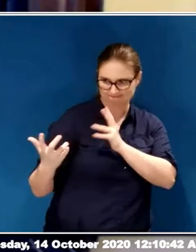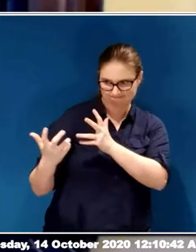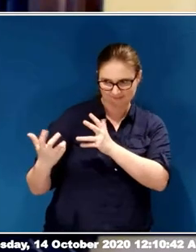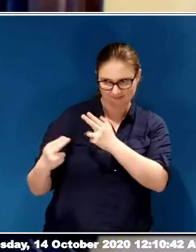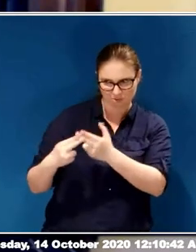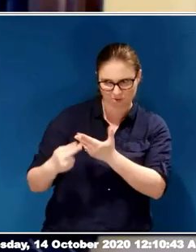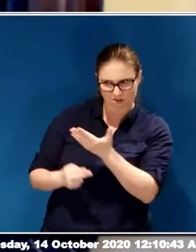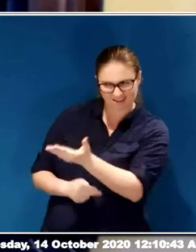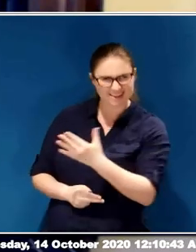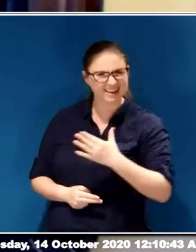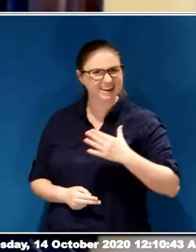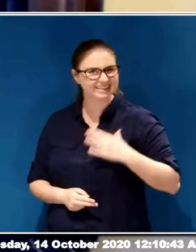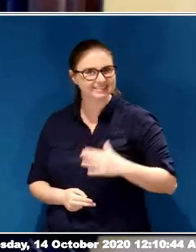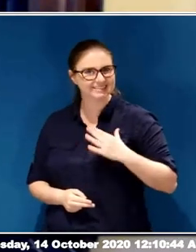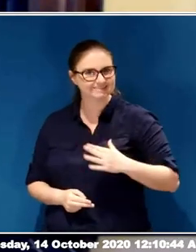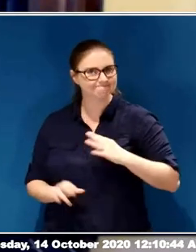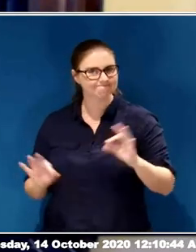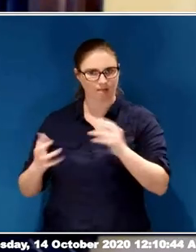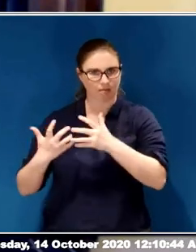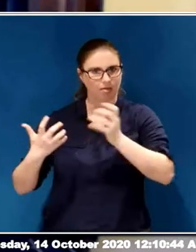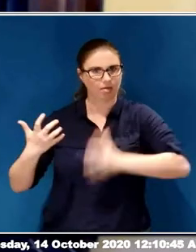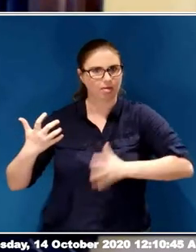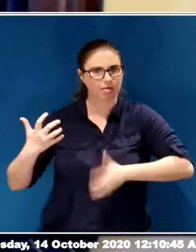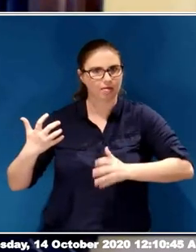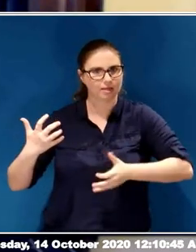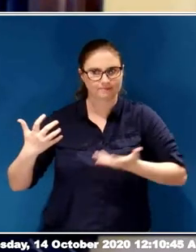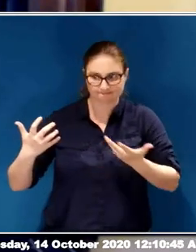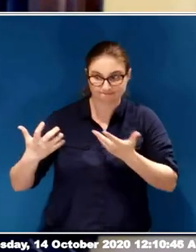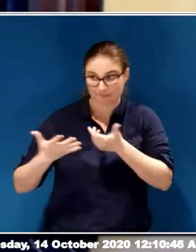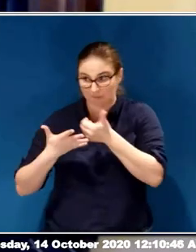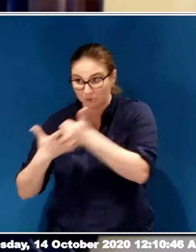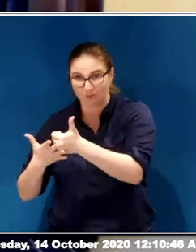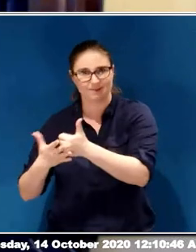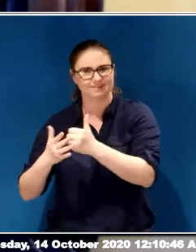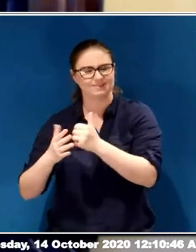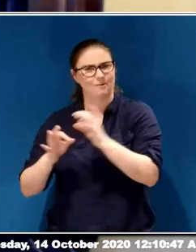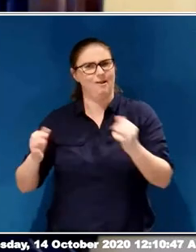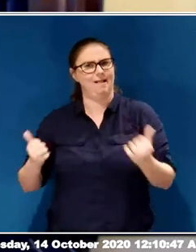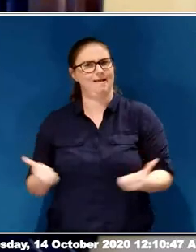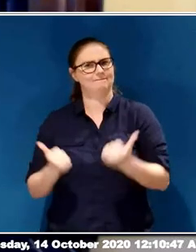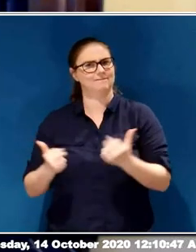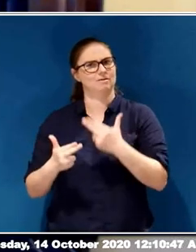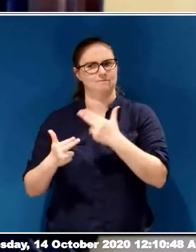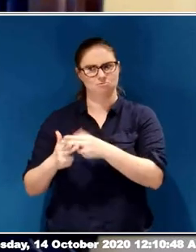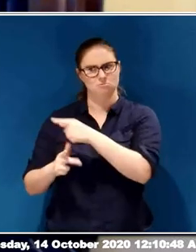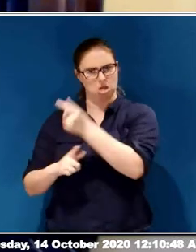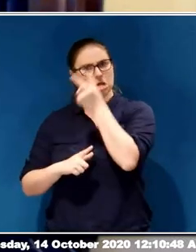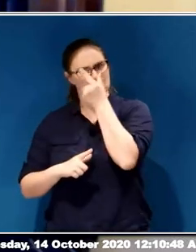I would suggest that this kind of failure can occur at both a systemic